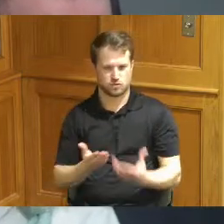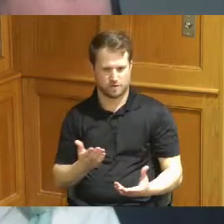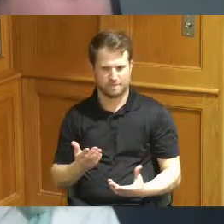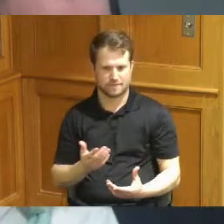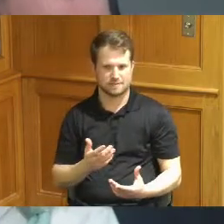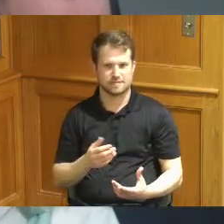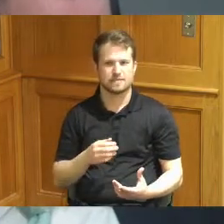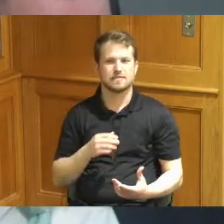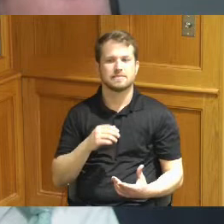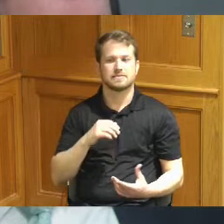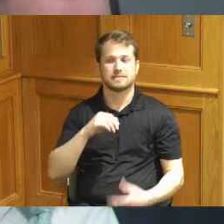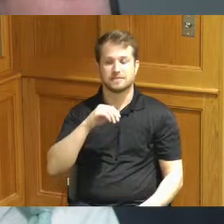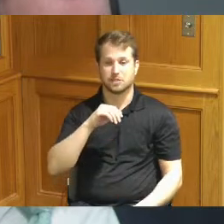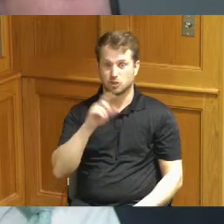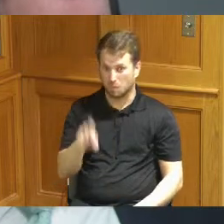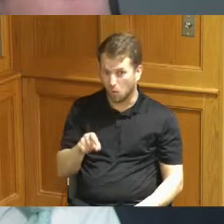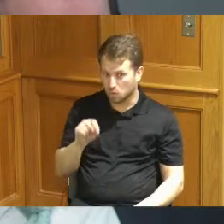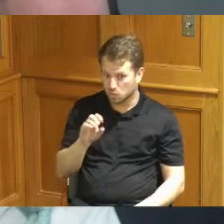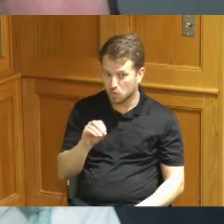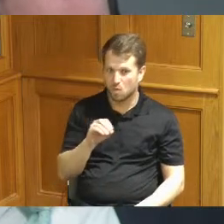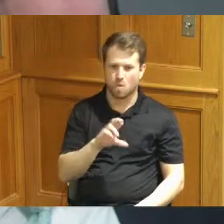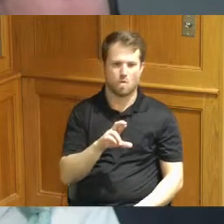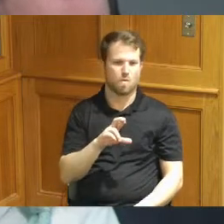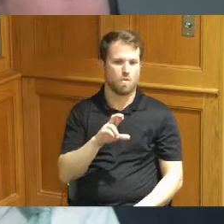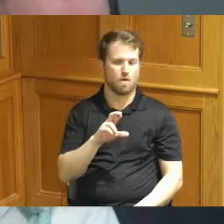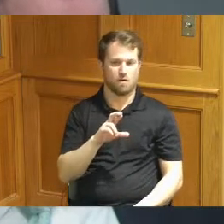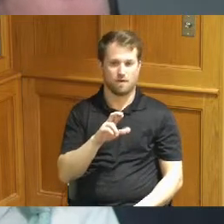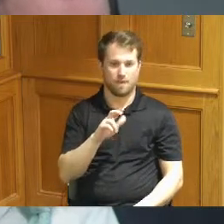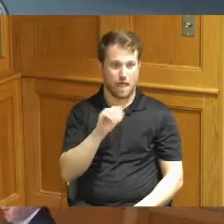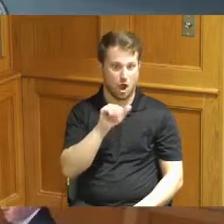to be included in that and I'll let the Board know yeah I think it's an issue they're paying